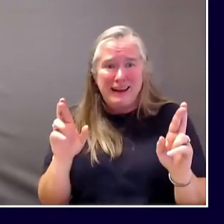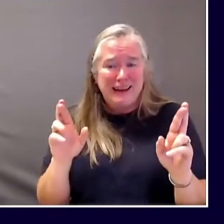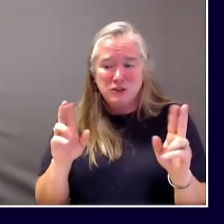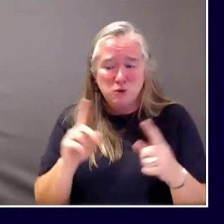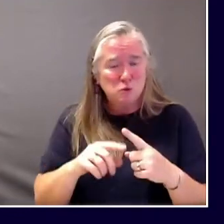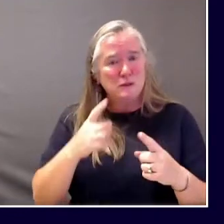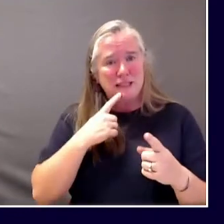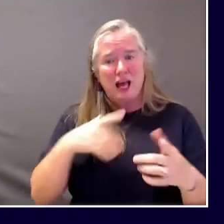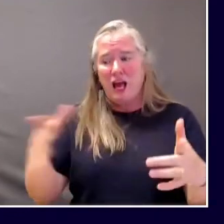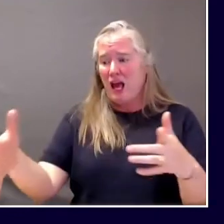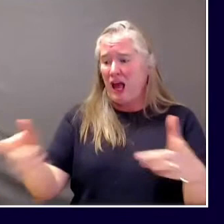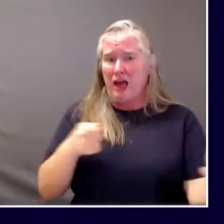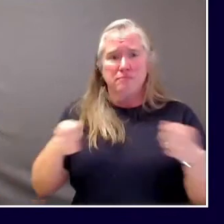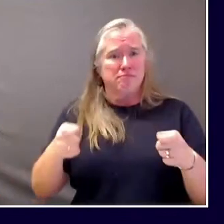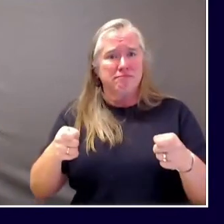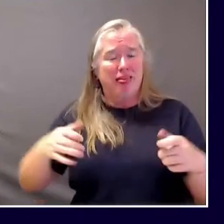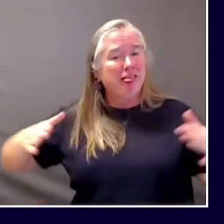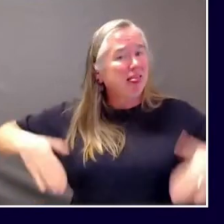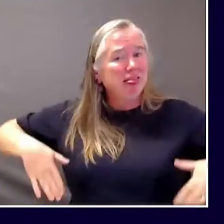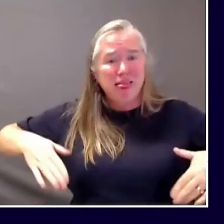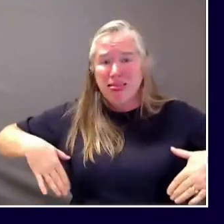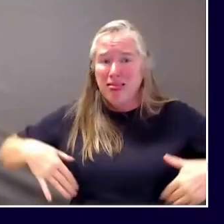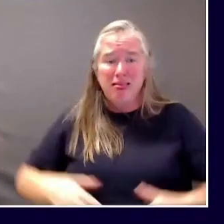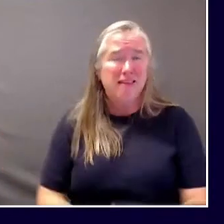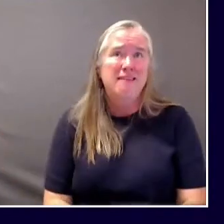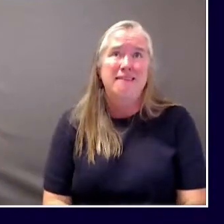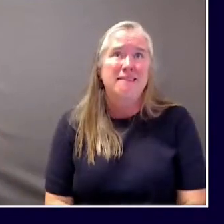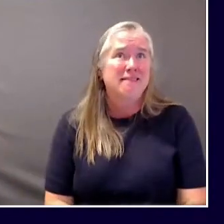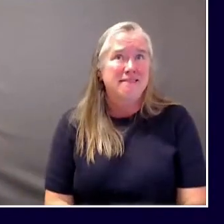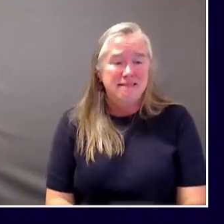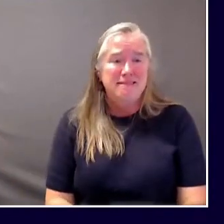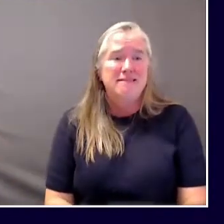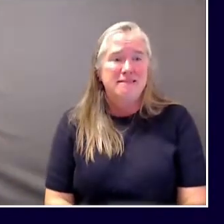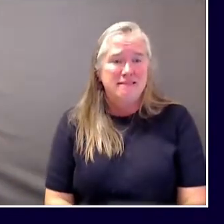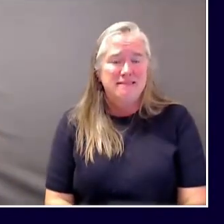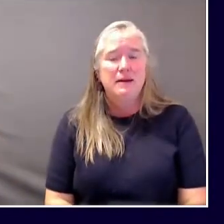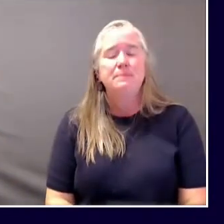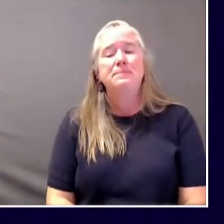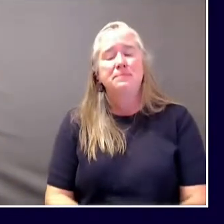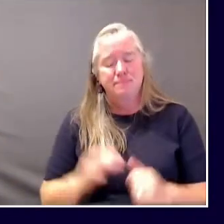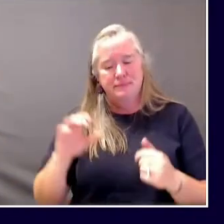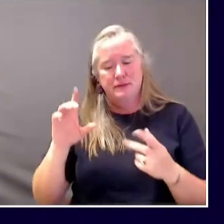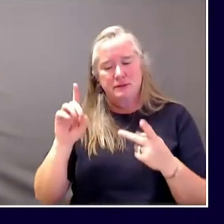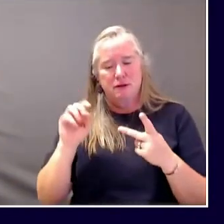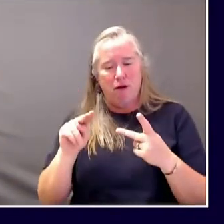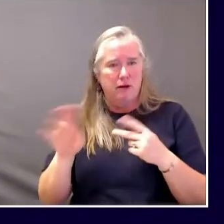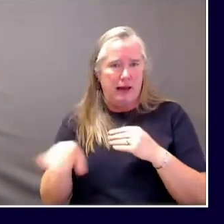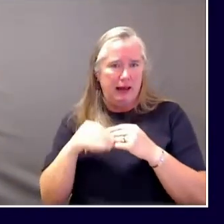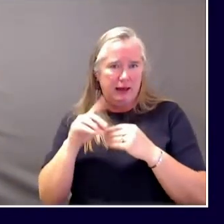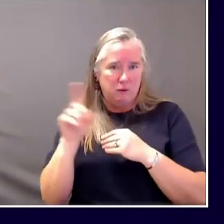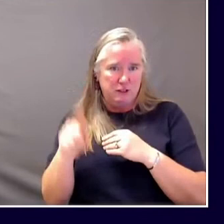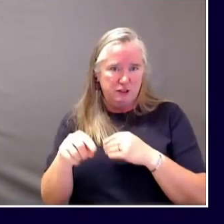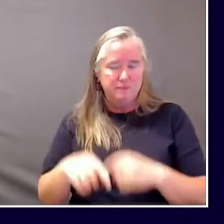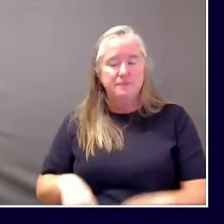we haven't got this link to